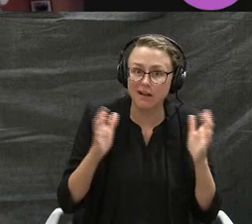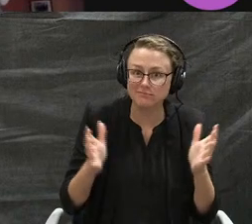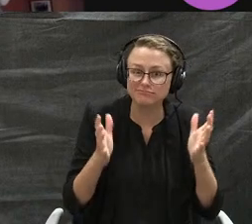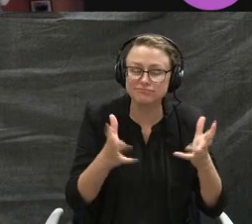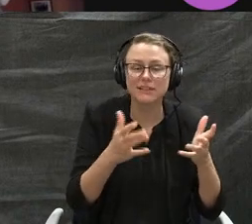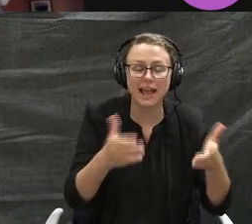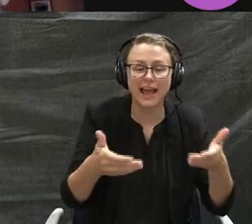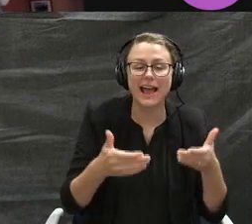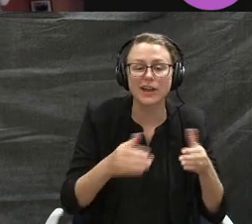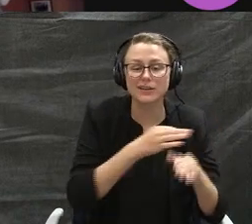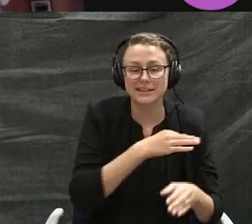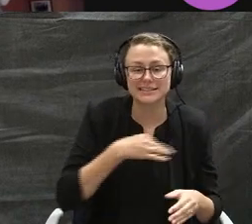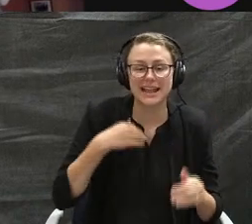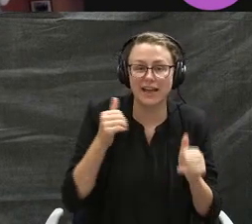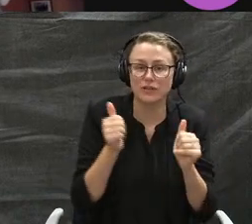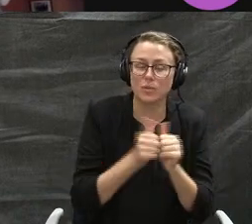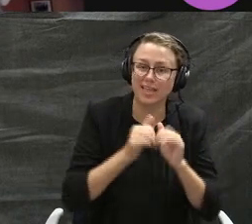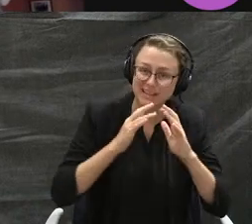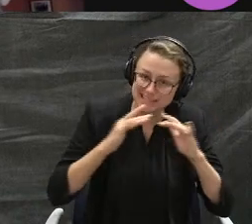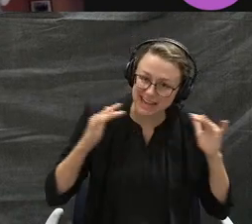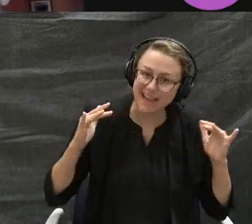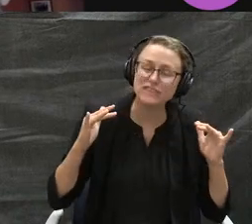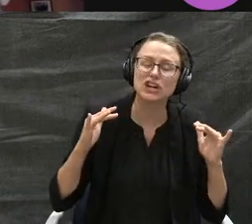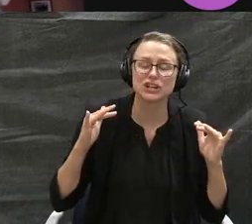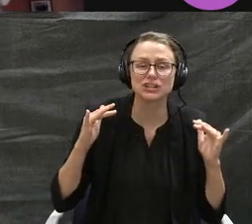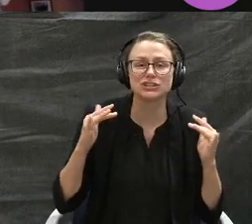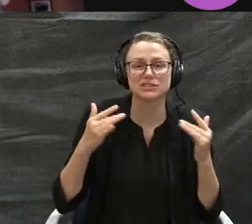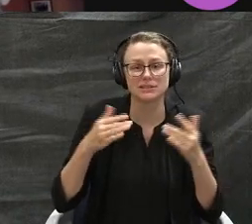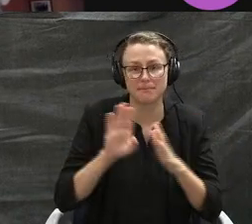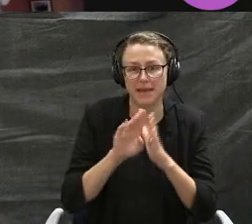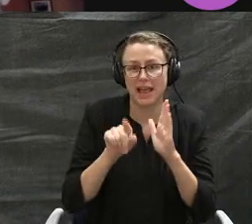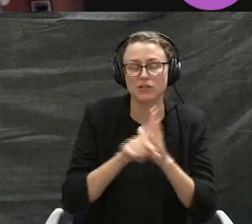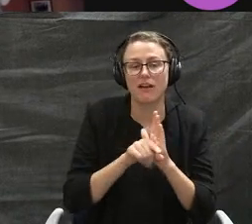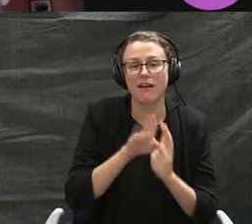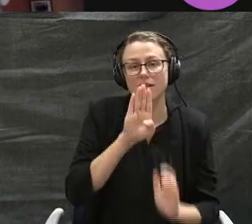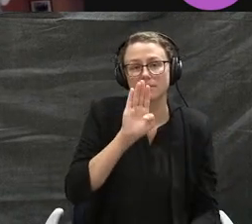backgrounds, particularly people who are Bipac an LGBTQ IA Plus.